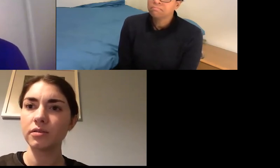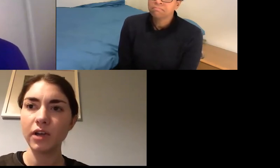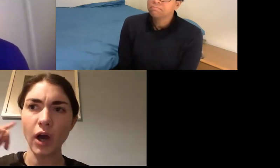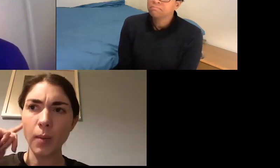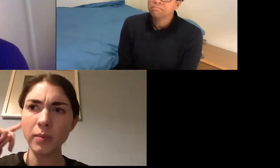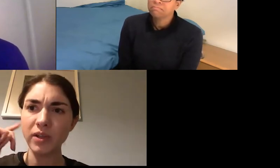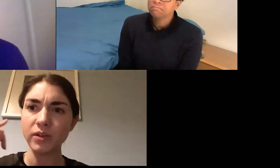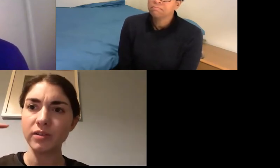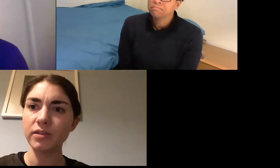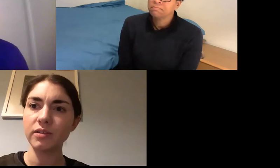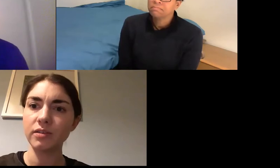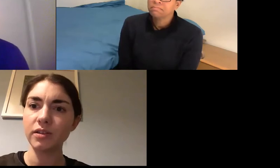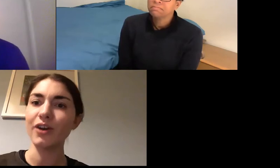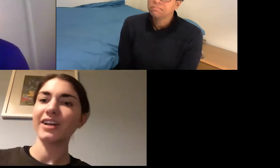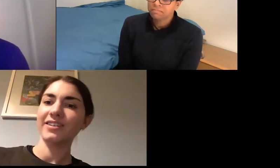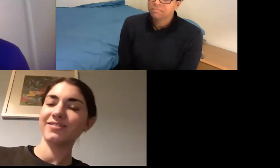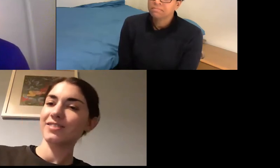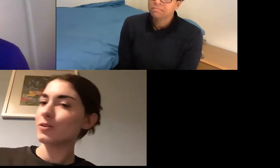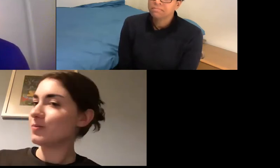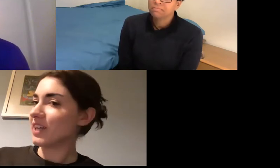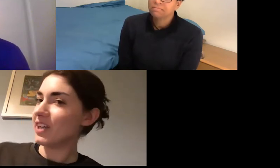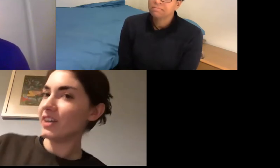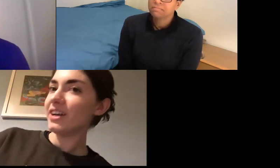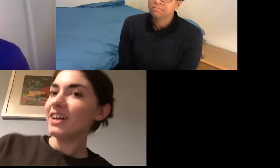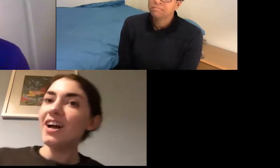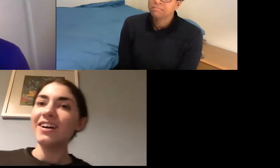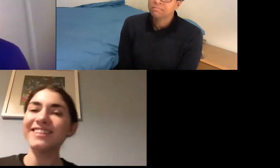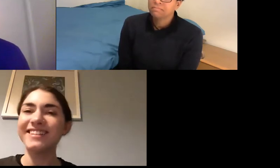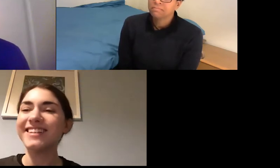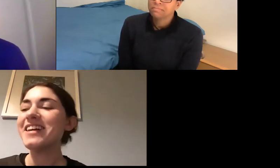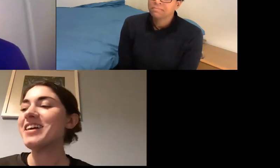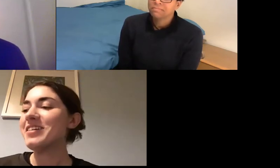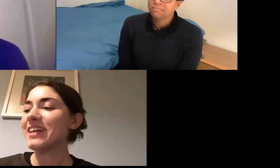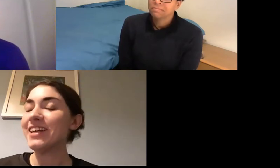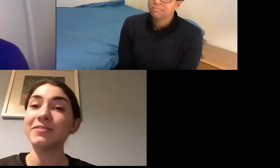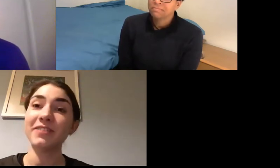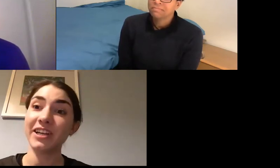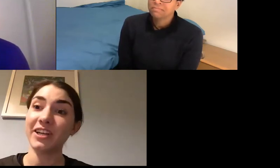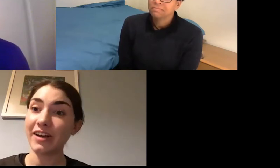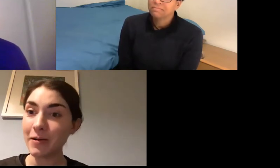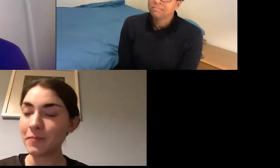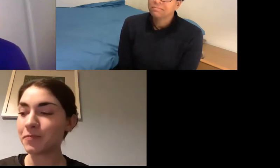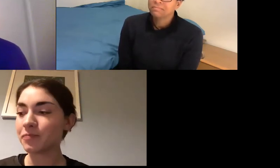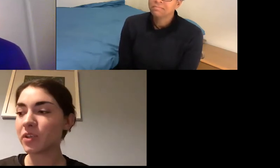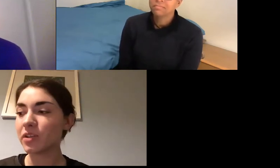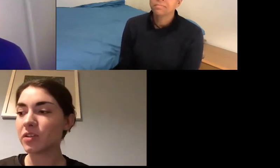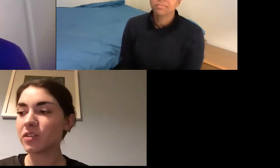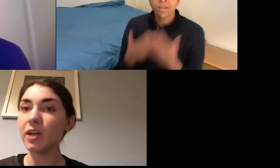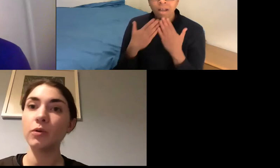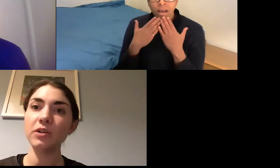Dr Shah: No, I can hear you. Maryanne: Okay. Cool. Thank you. Okay, thank you. Um, so yeah, we